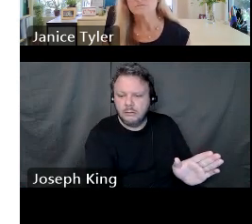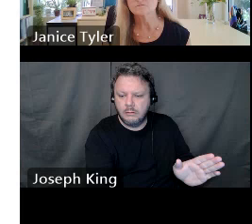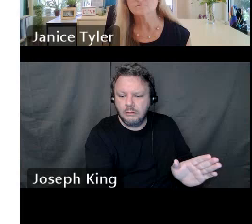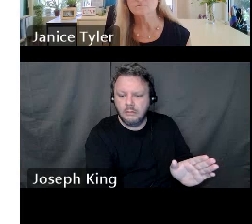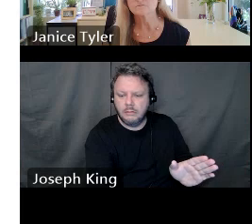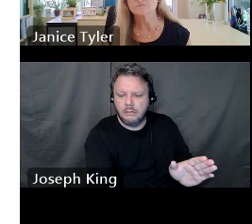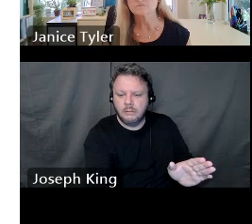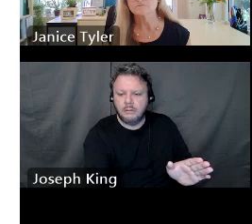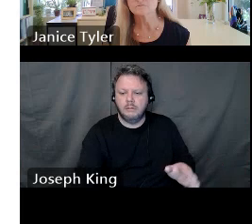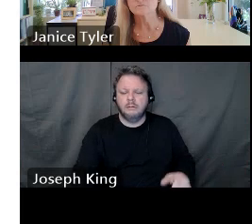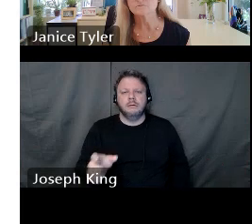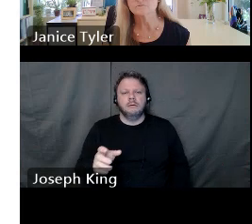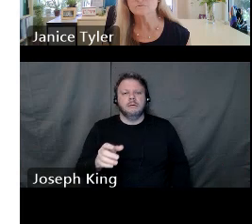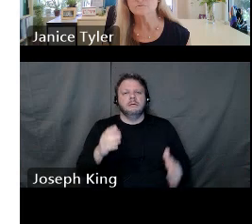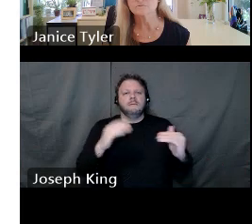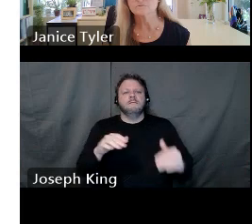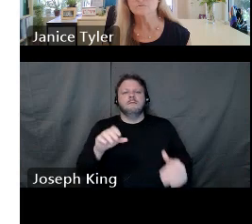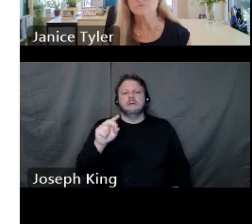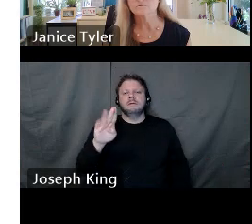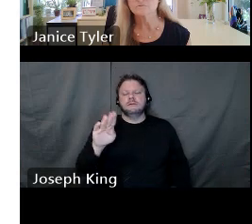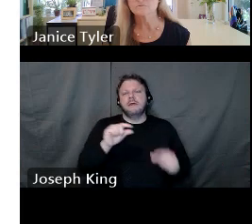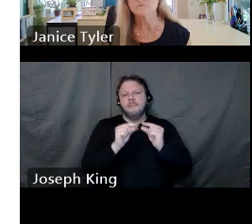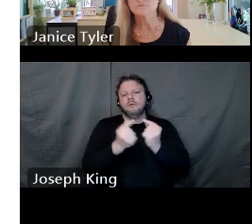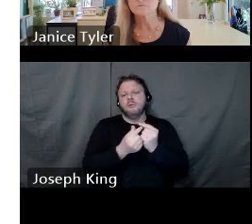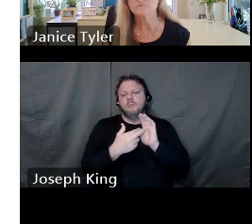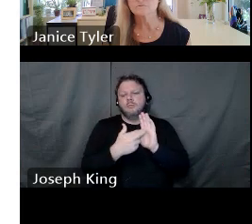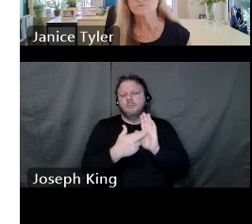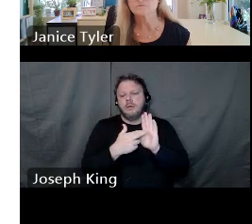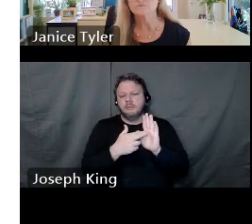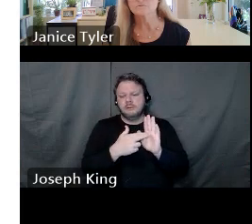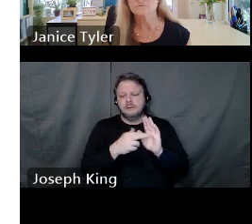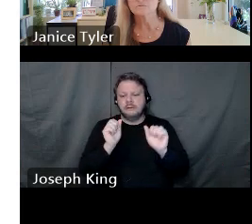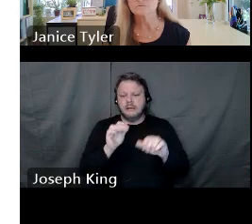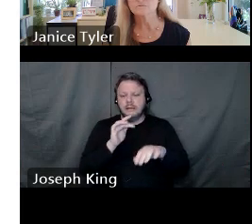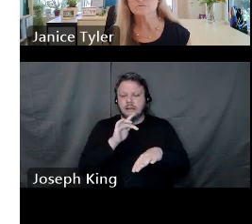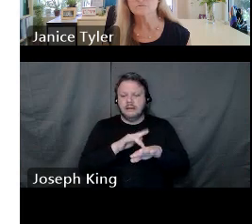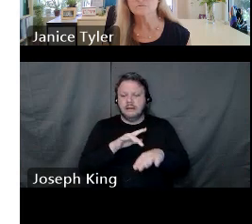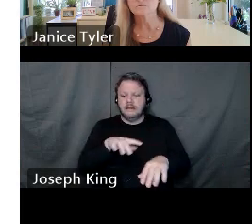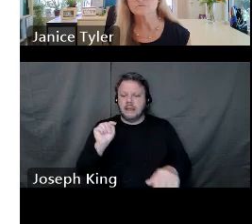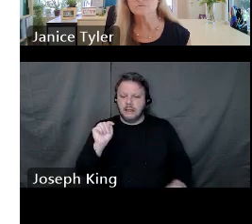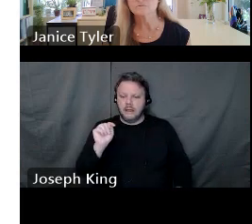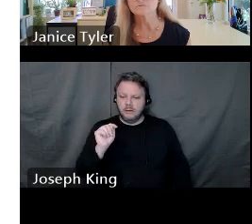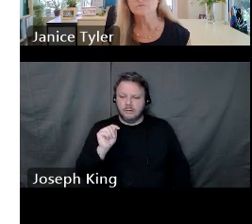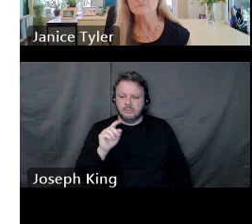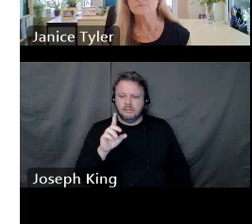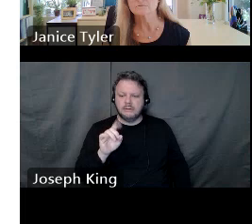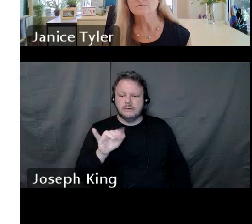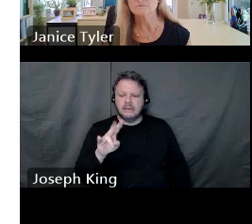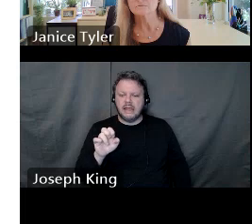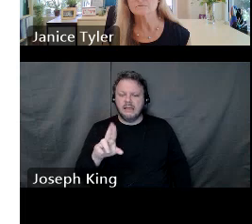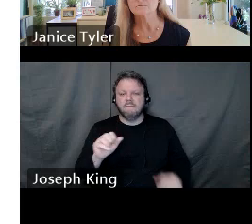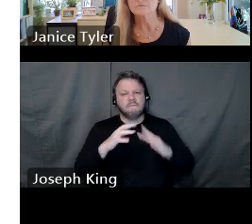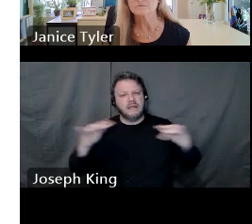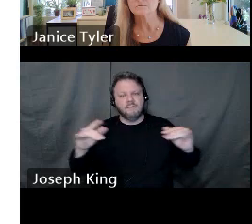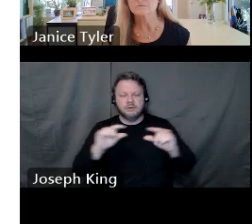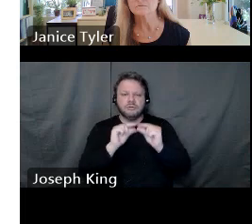And in terms of our subgroups representation, we've I think we've got a great diverse group of folks we have.